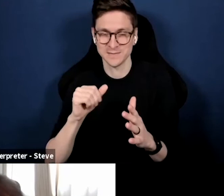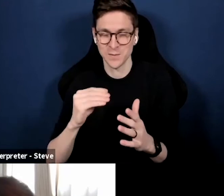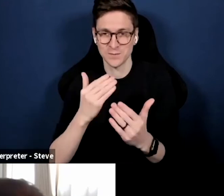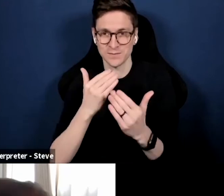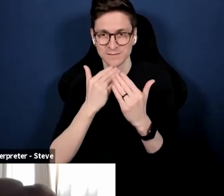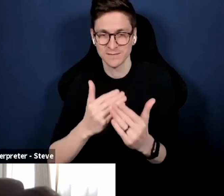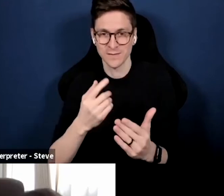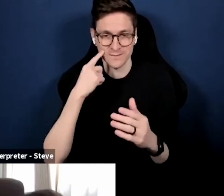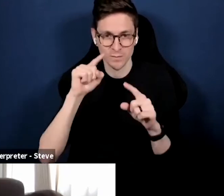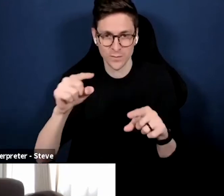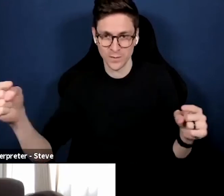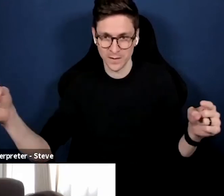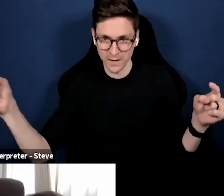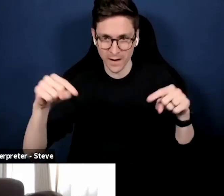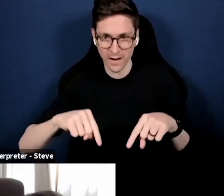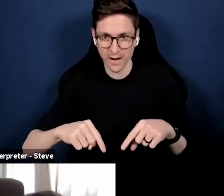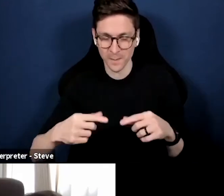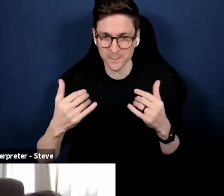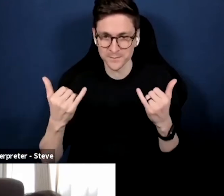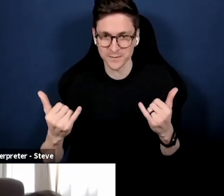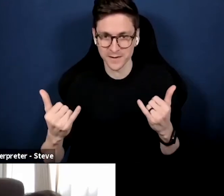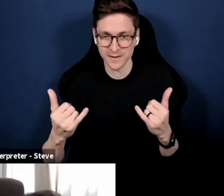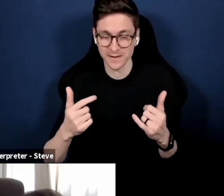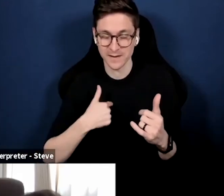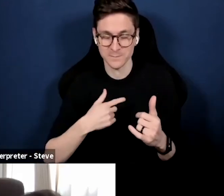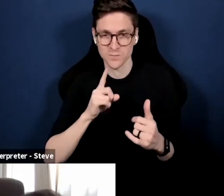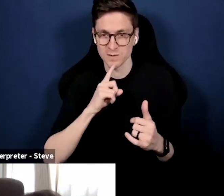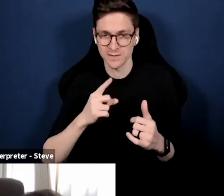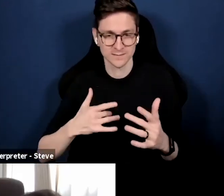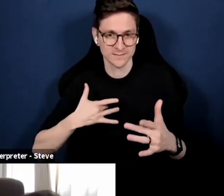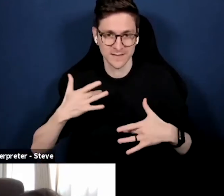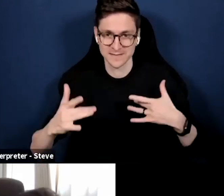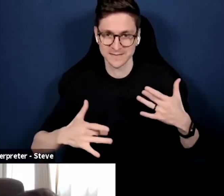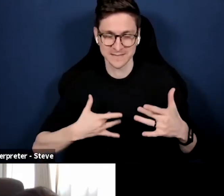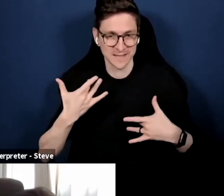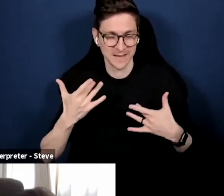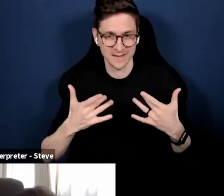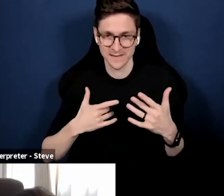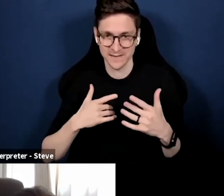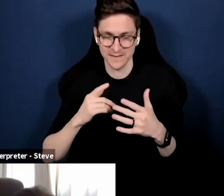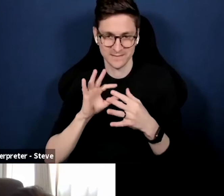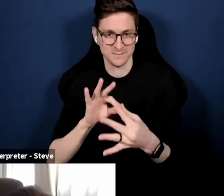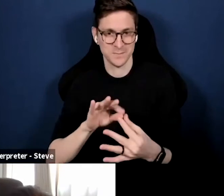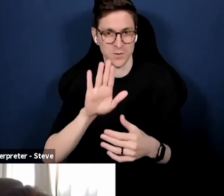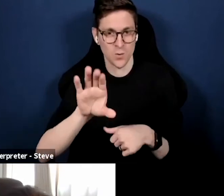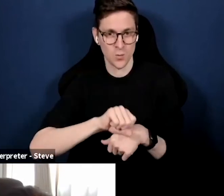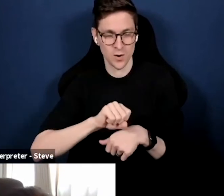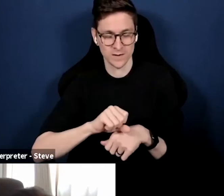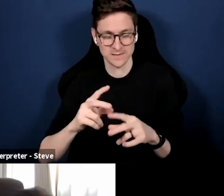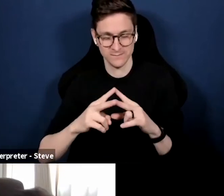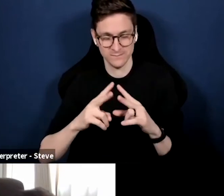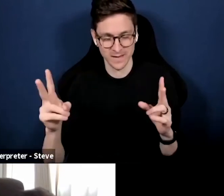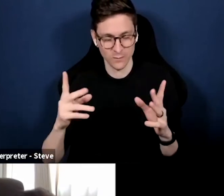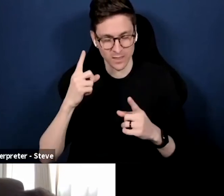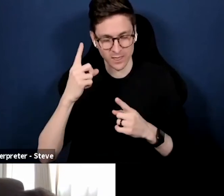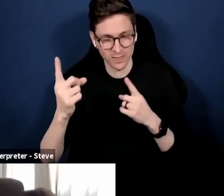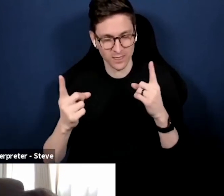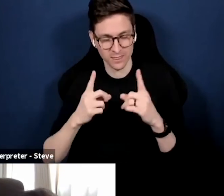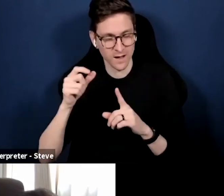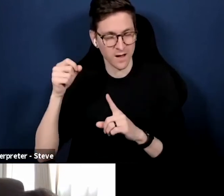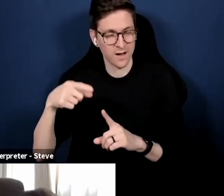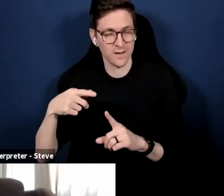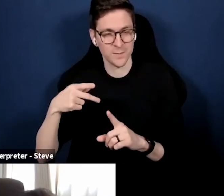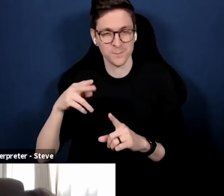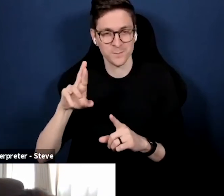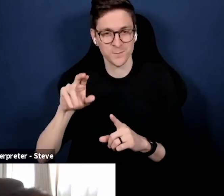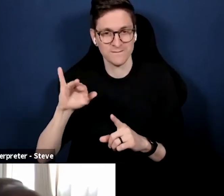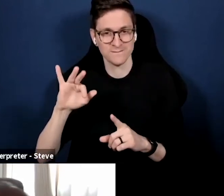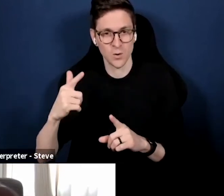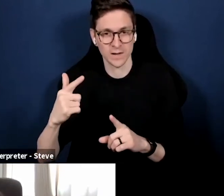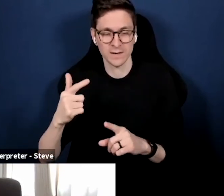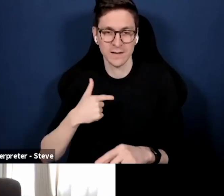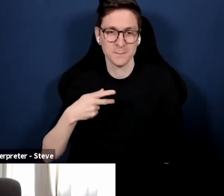um very excited about your work and very thought provoking i am the pi on the team that attempted